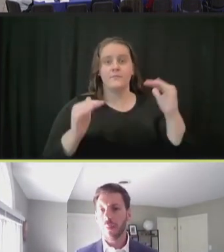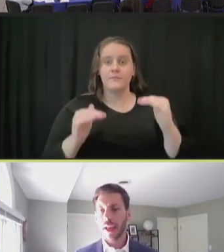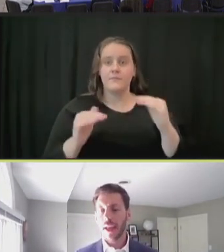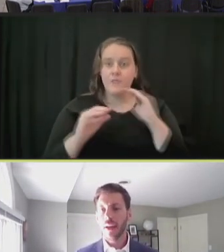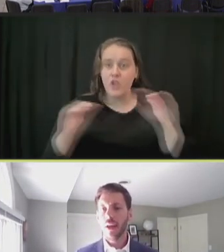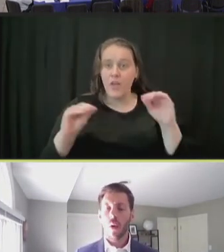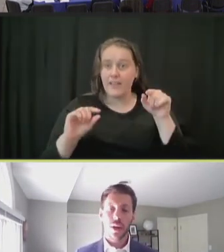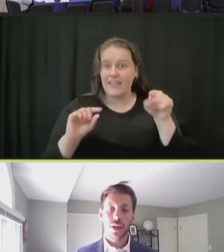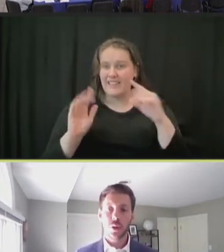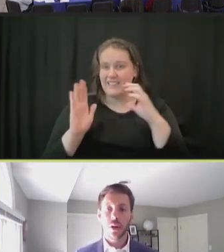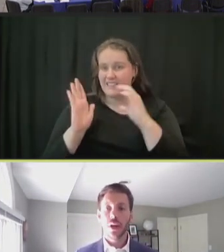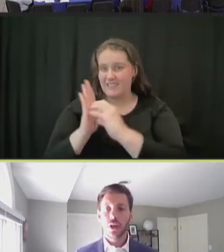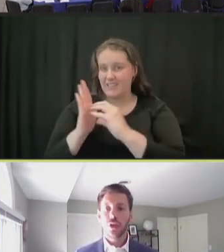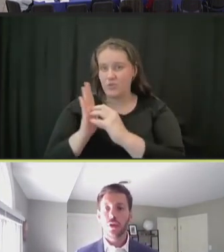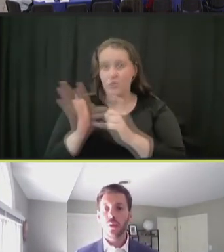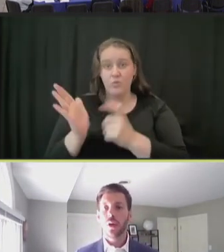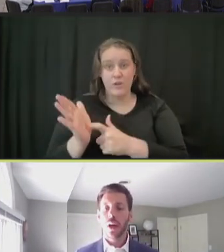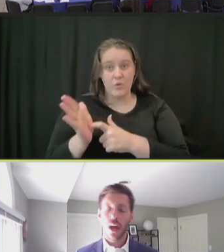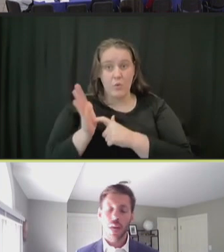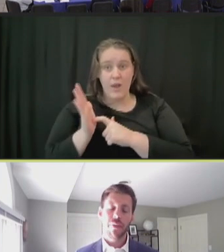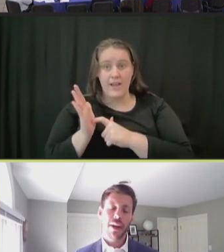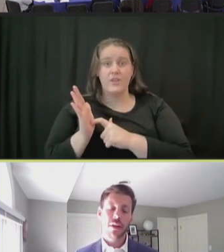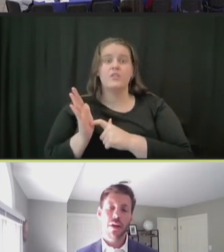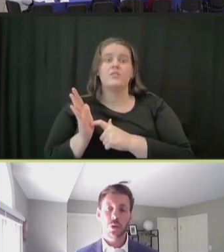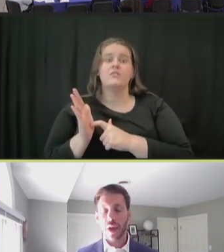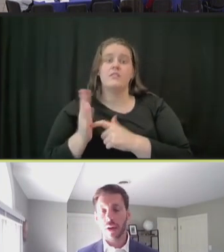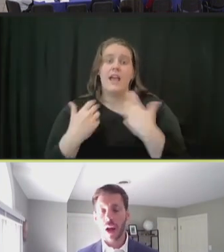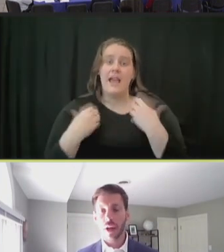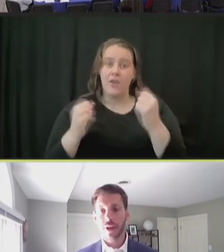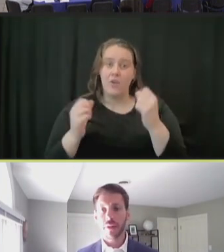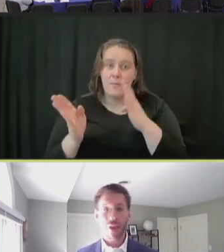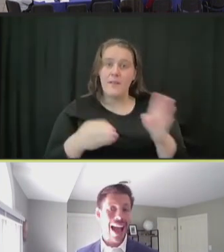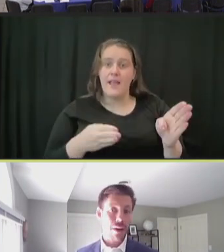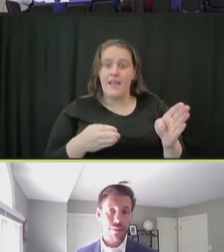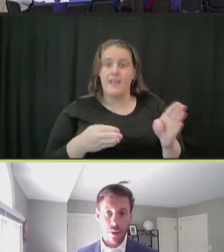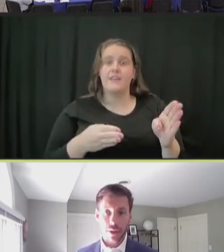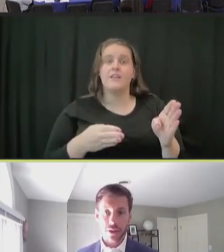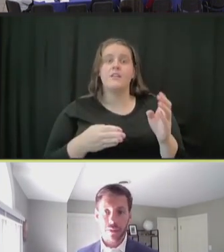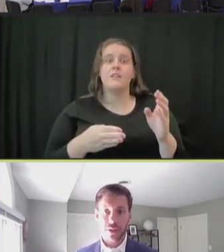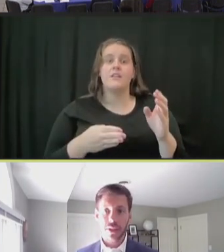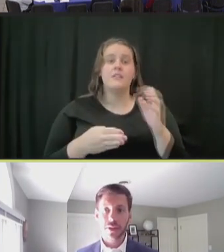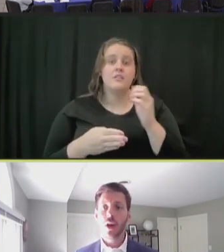plan or issuer to provide coverage without cost sharing for out of network services,